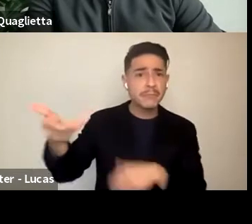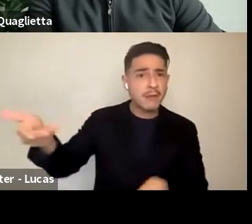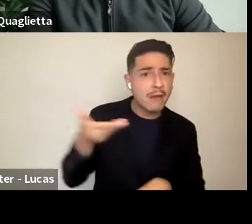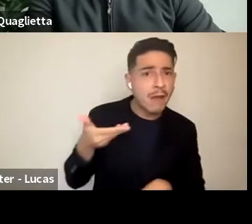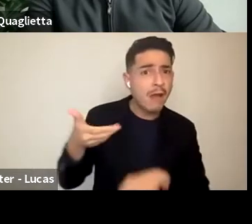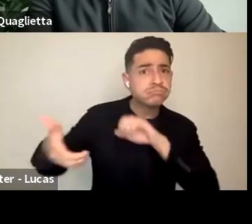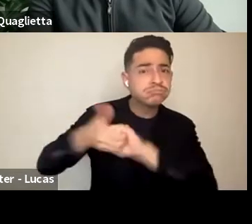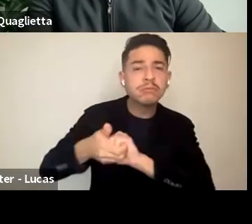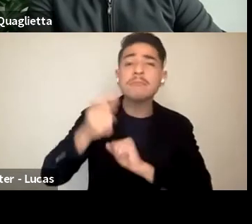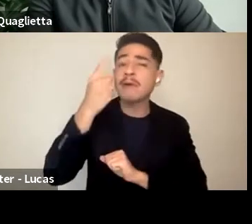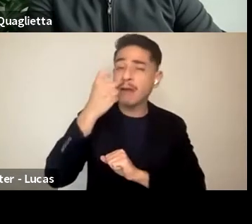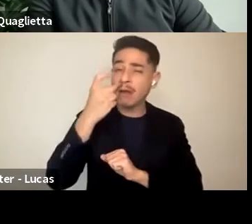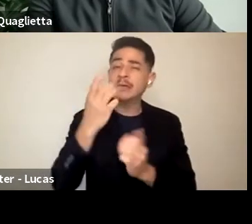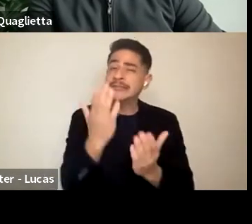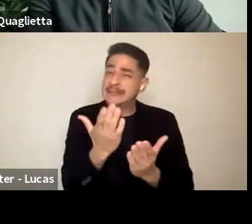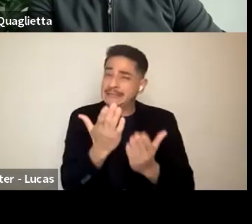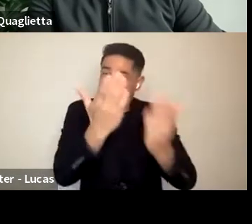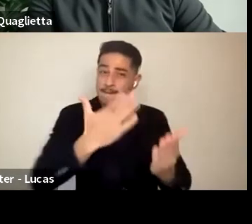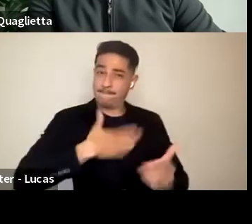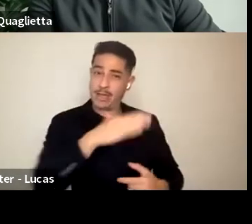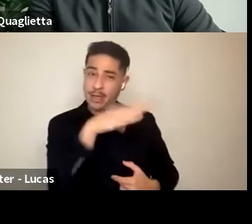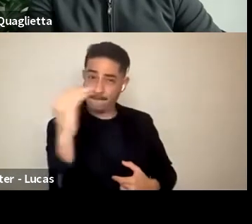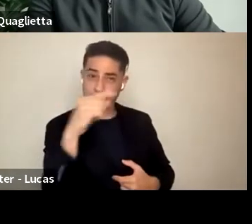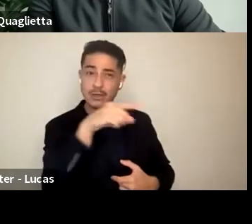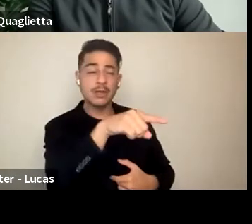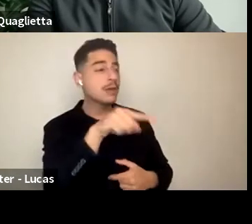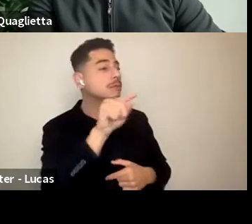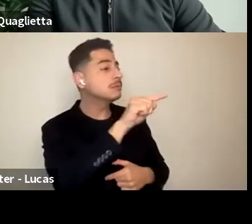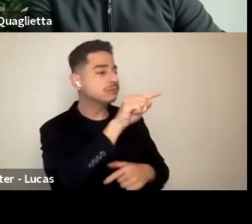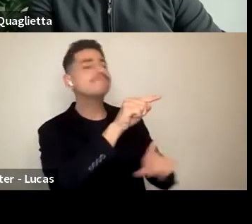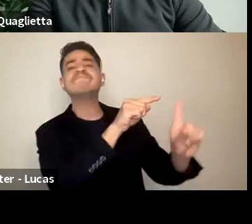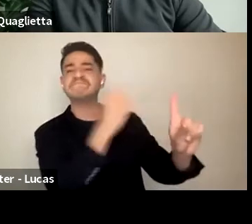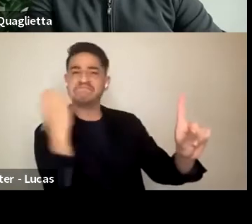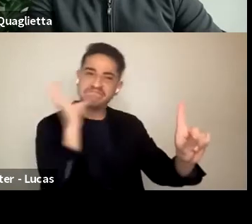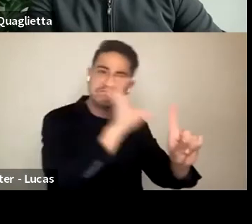that you identify a champion in the house that can interface with that agency.